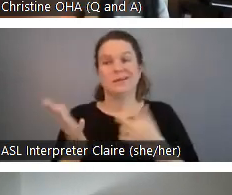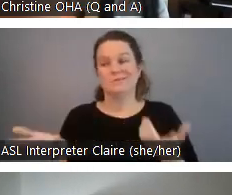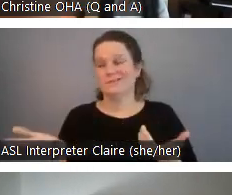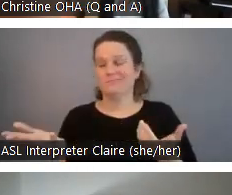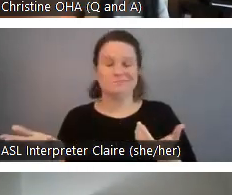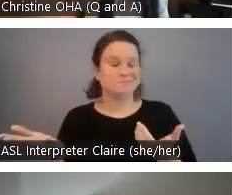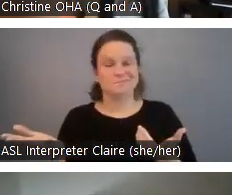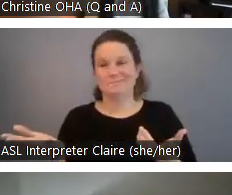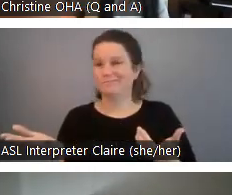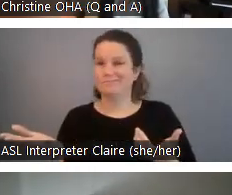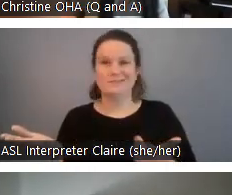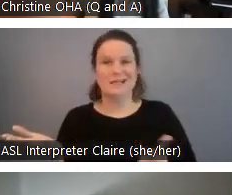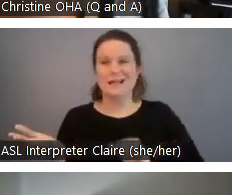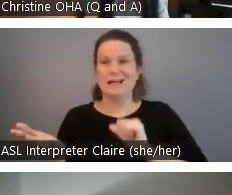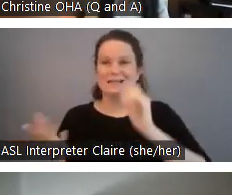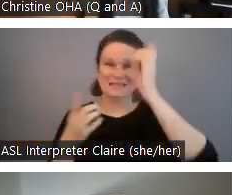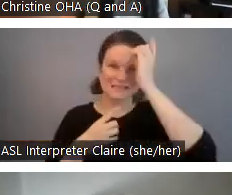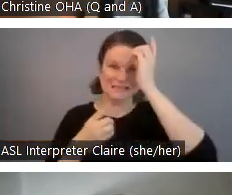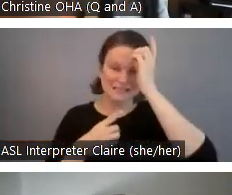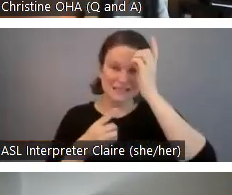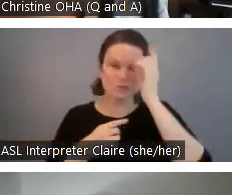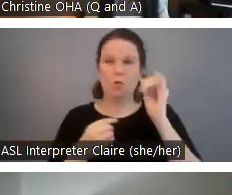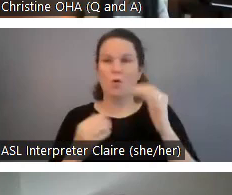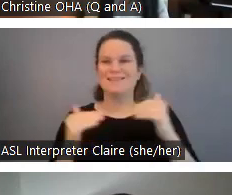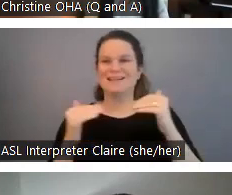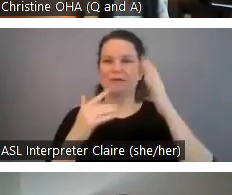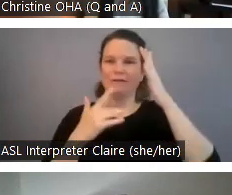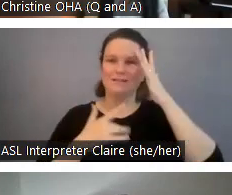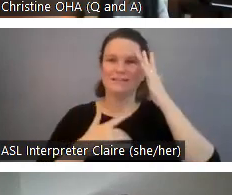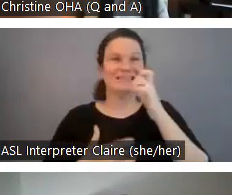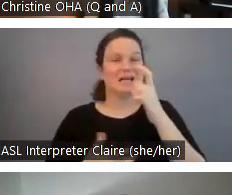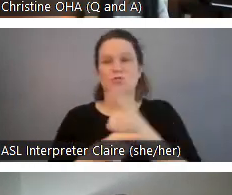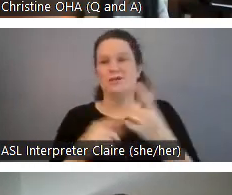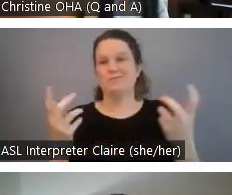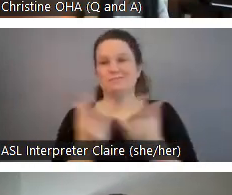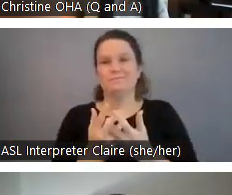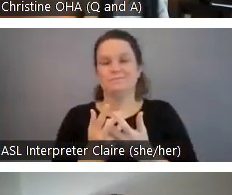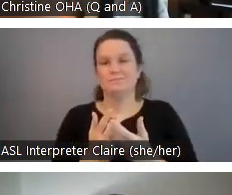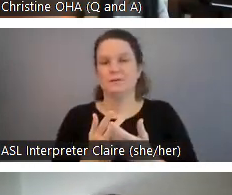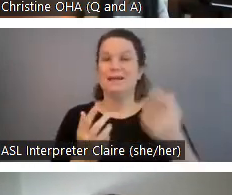disease and the stage of illness that you're in- that might not be the right choice. And so often, if you're